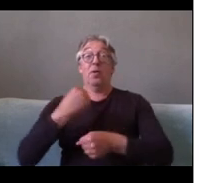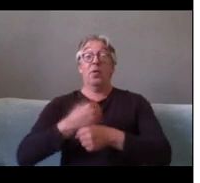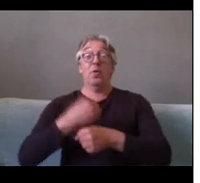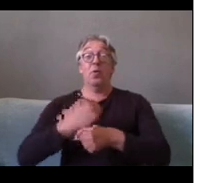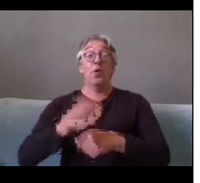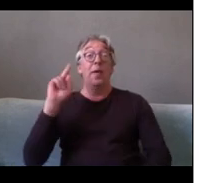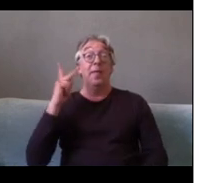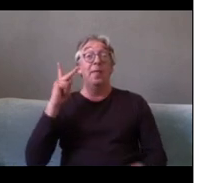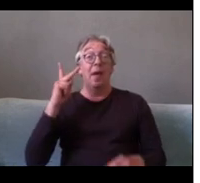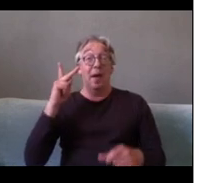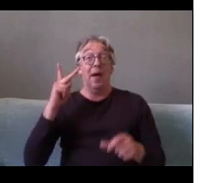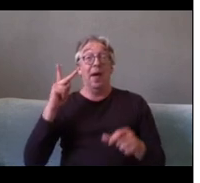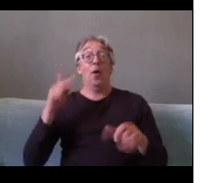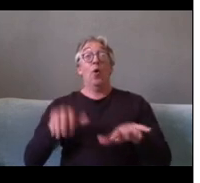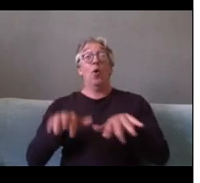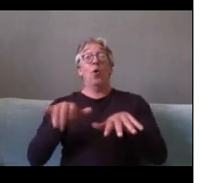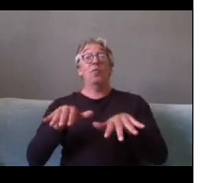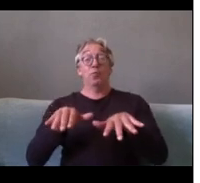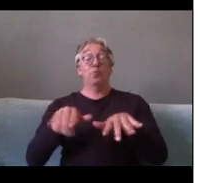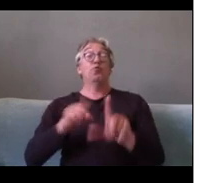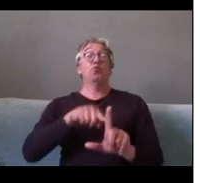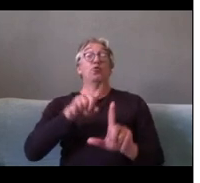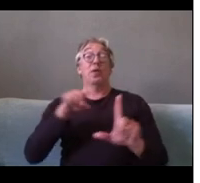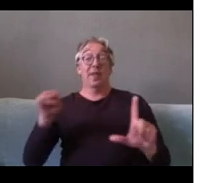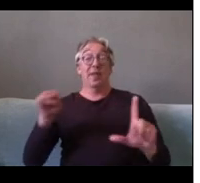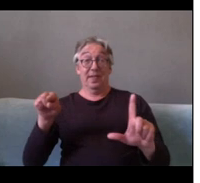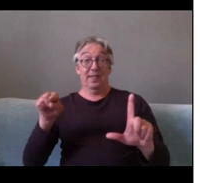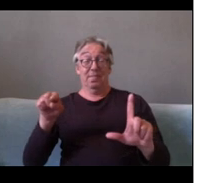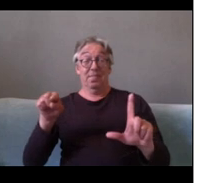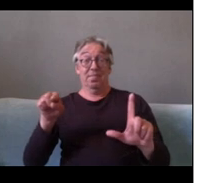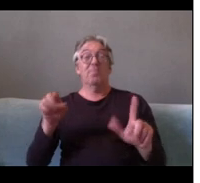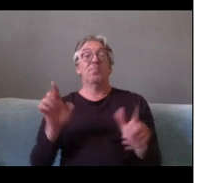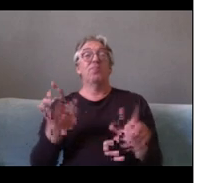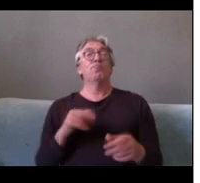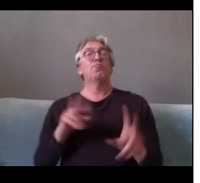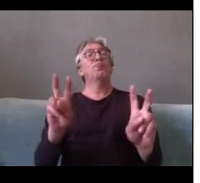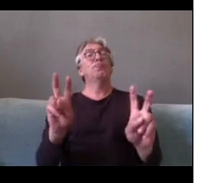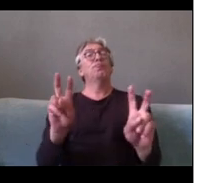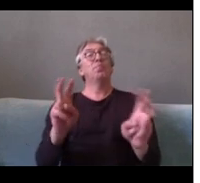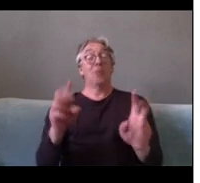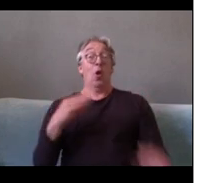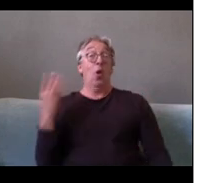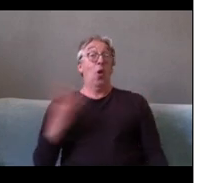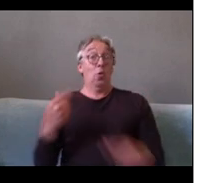I'll be speaking about the Kenya resource data and use of Washington Group questions and technology